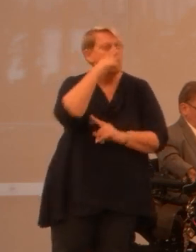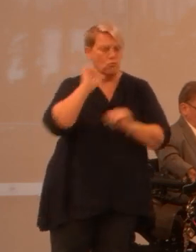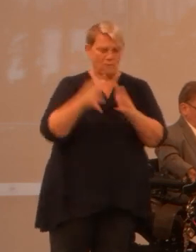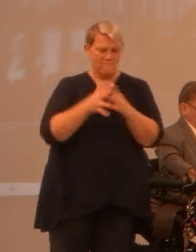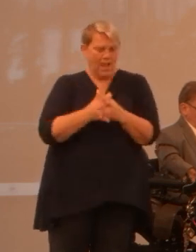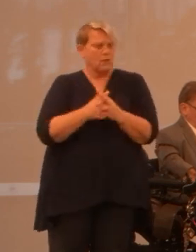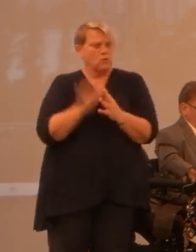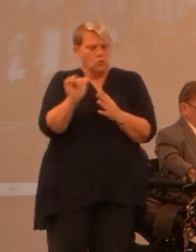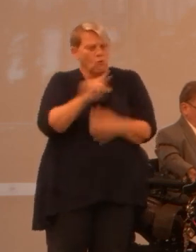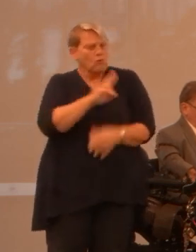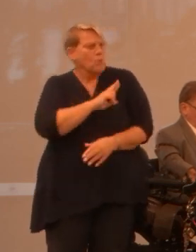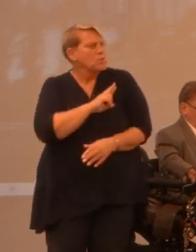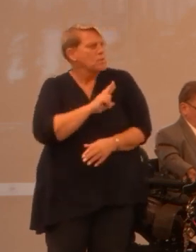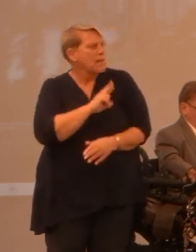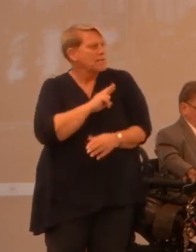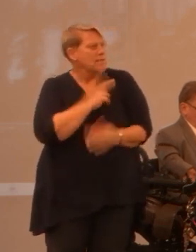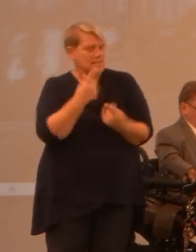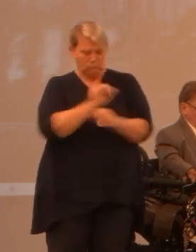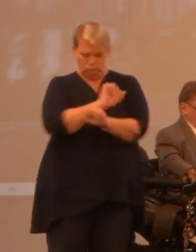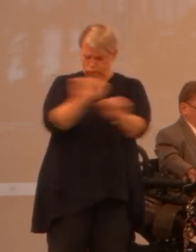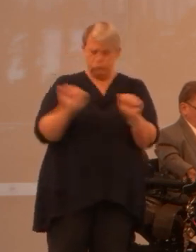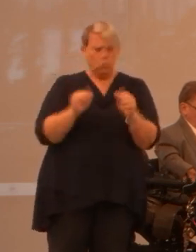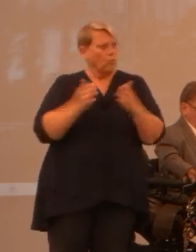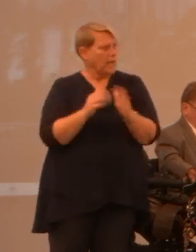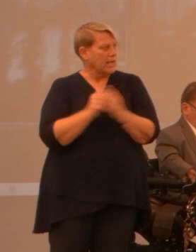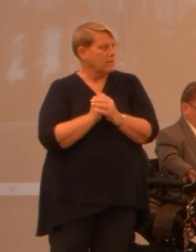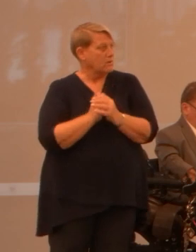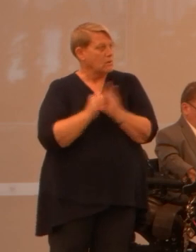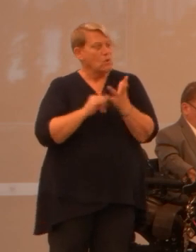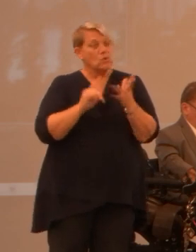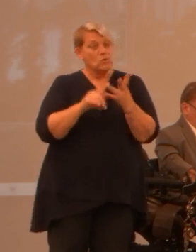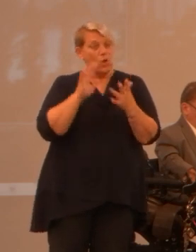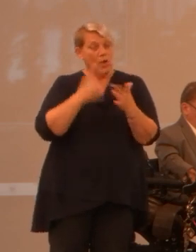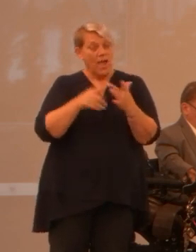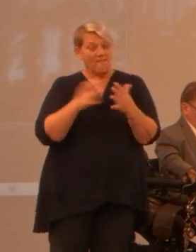responsibilities and friends. And they break it up into some key elements,